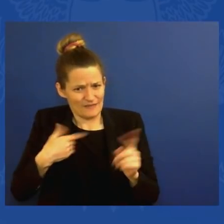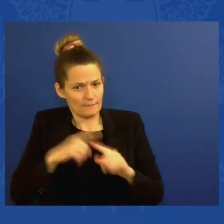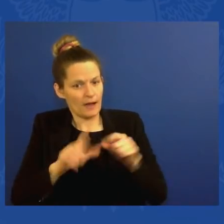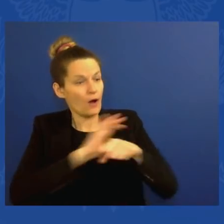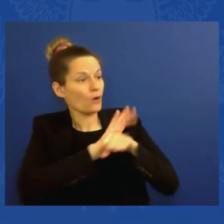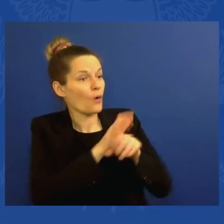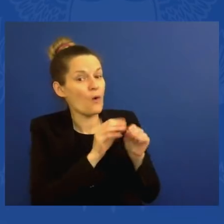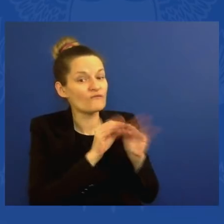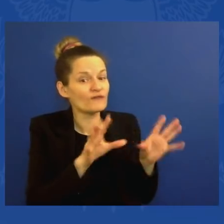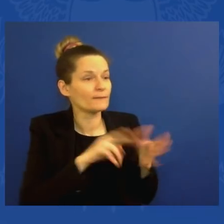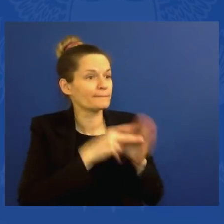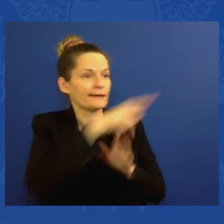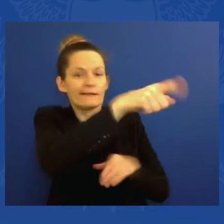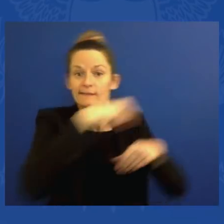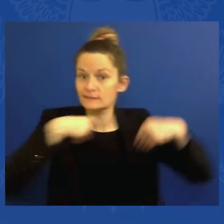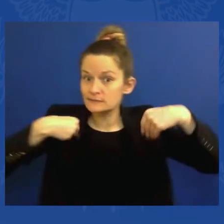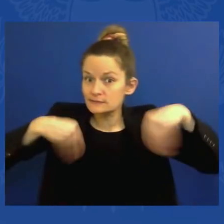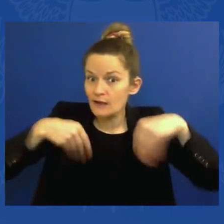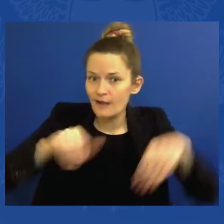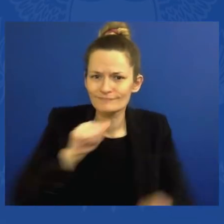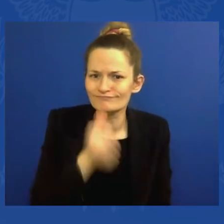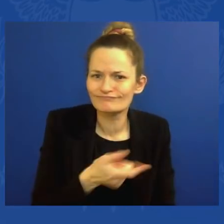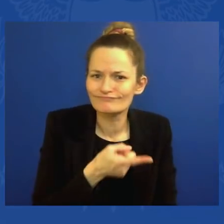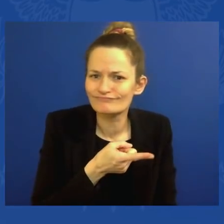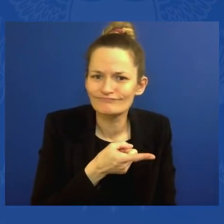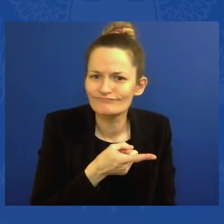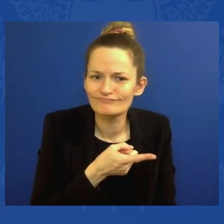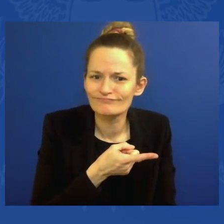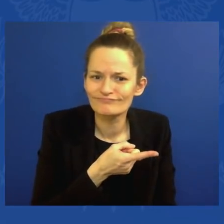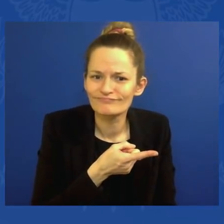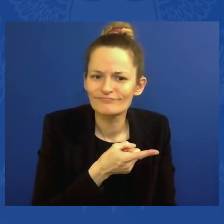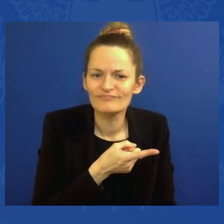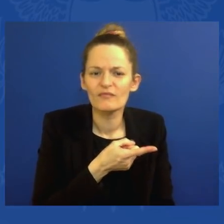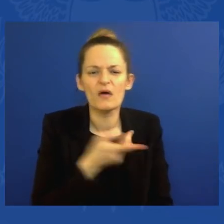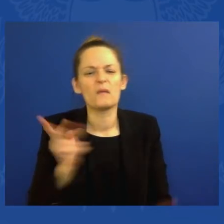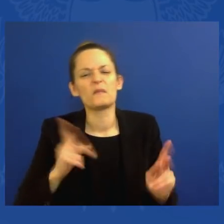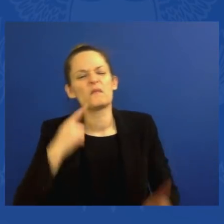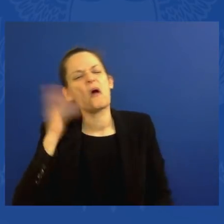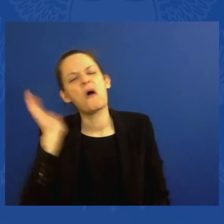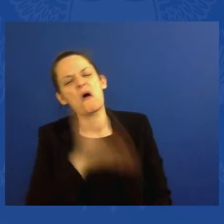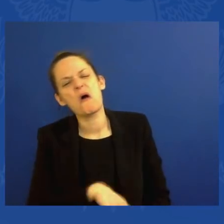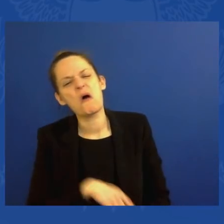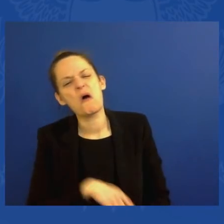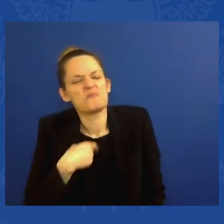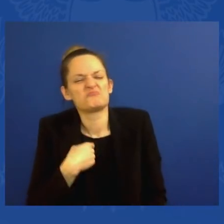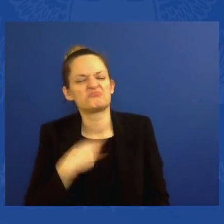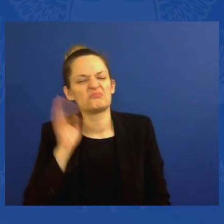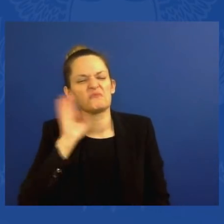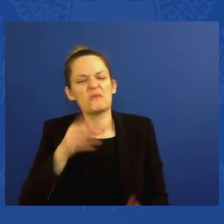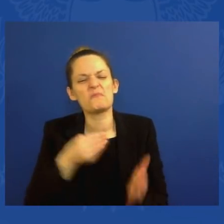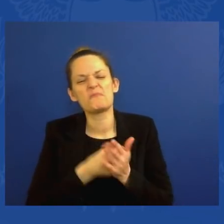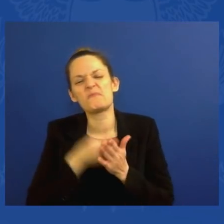they were purchasing products like everything from homes to automobiles to hard products.